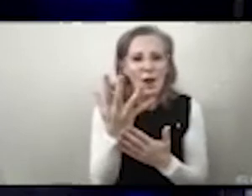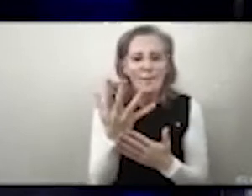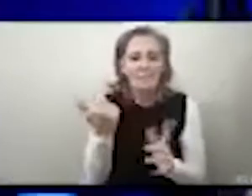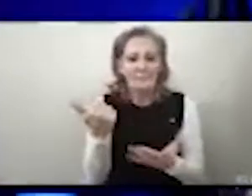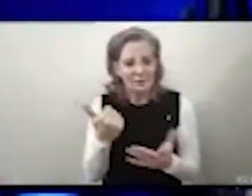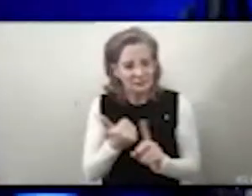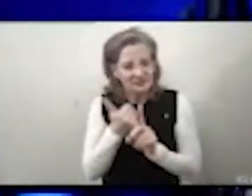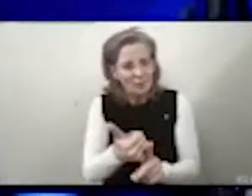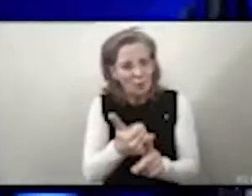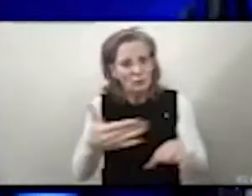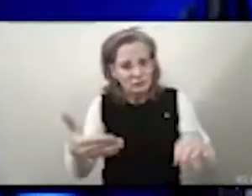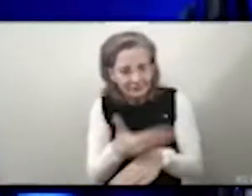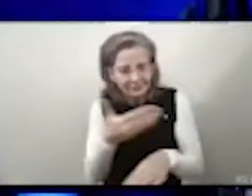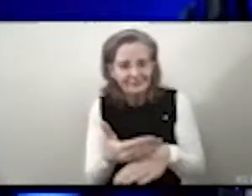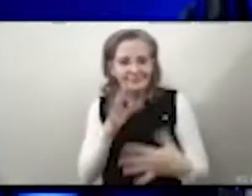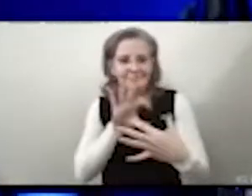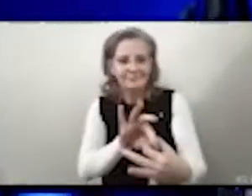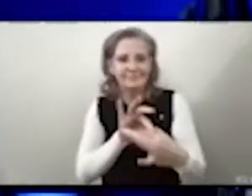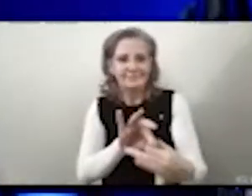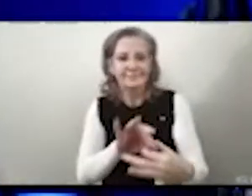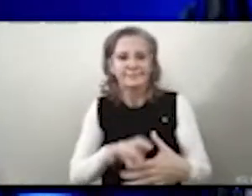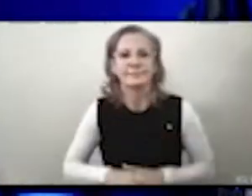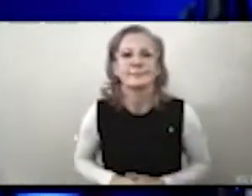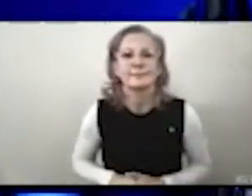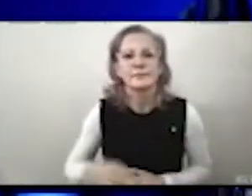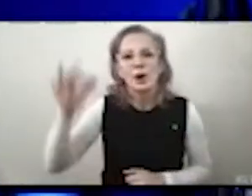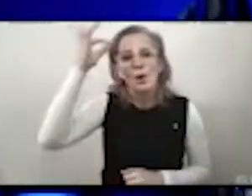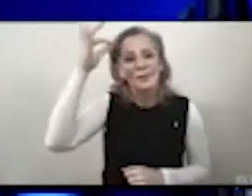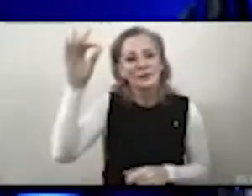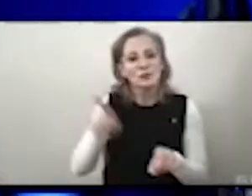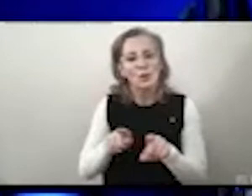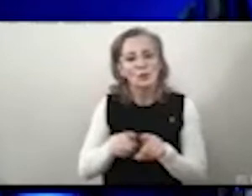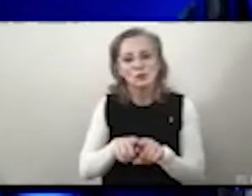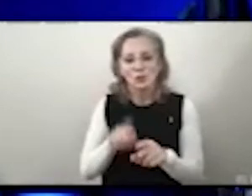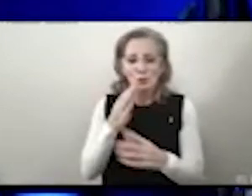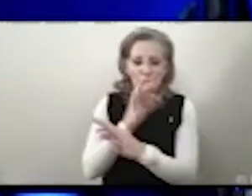The Commission also calls for government to invest in mechanisms, skills and infrastructure that